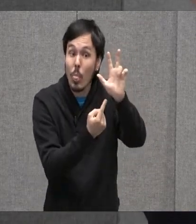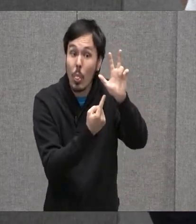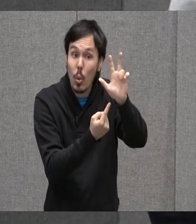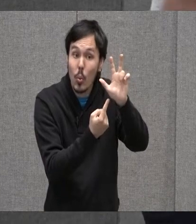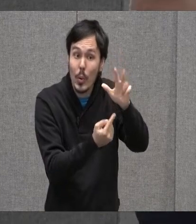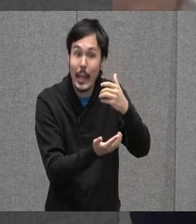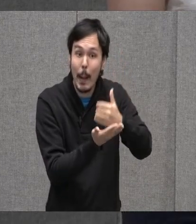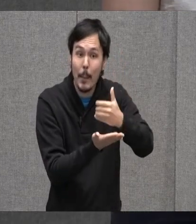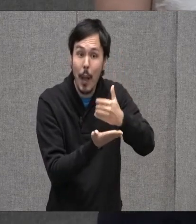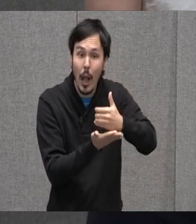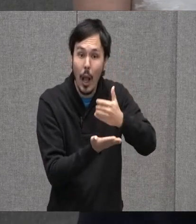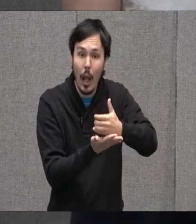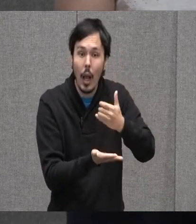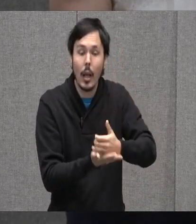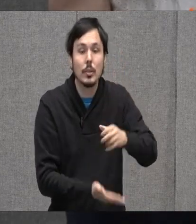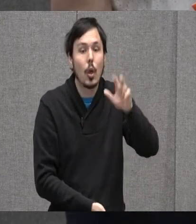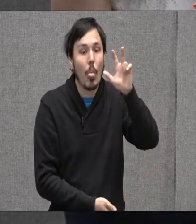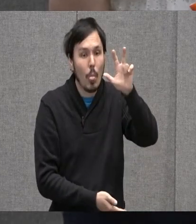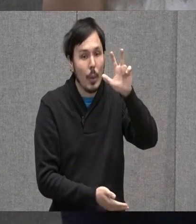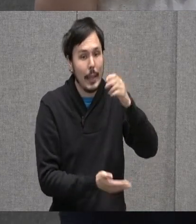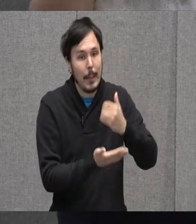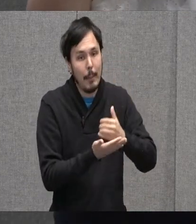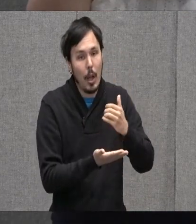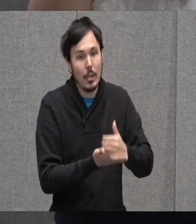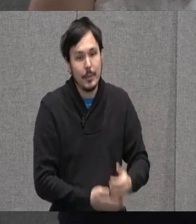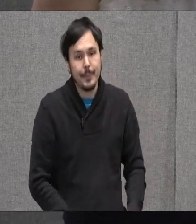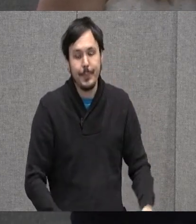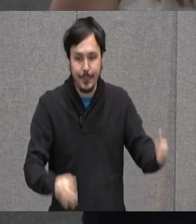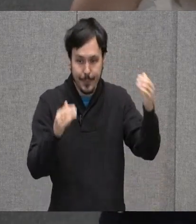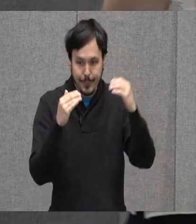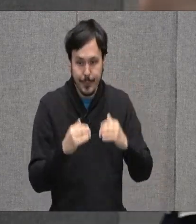Alright, so let's go on to question number three.